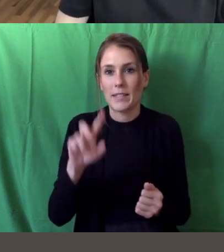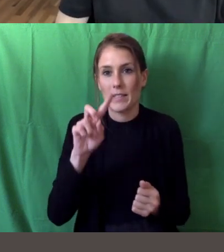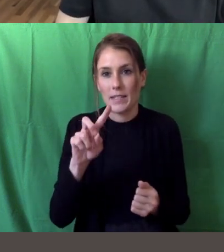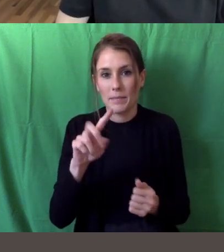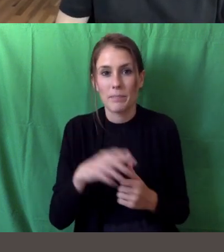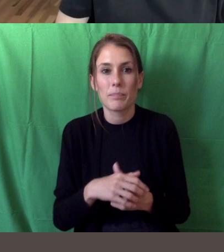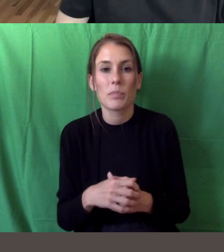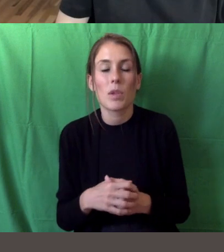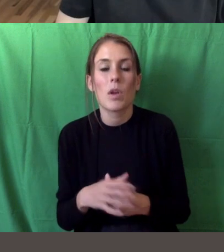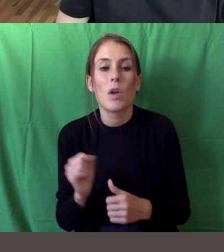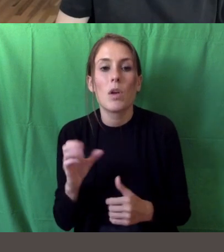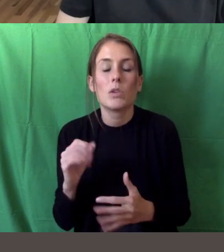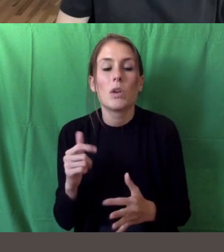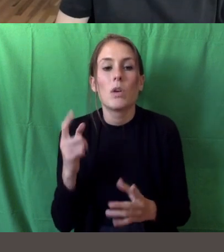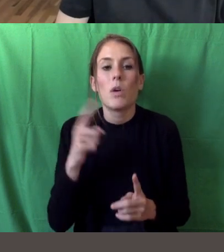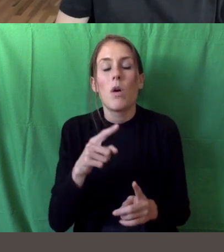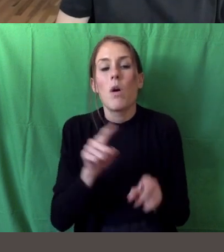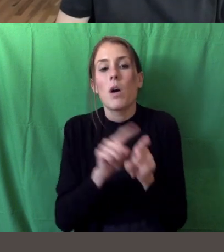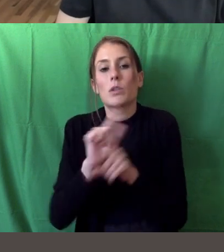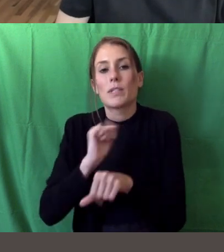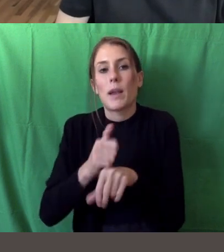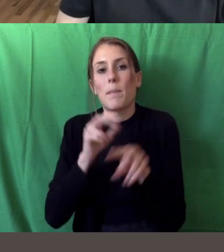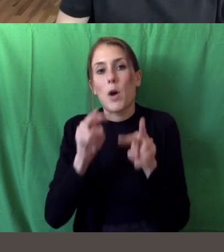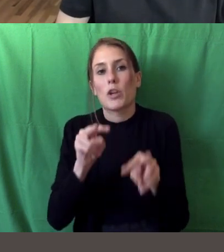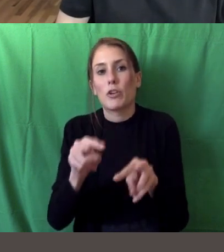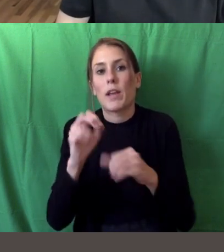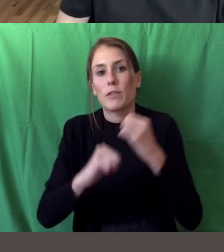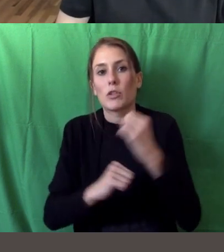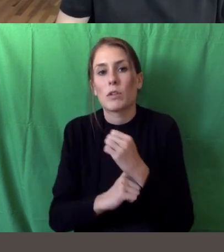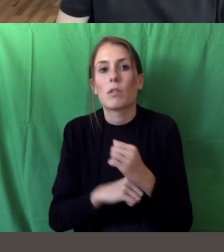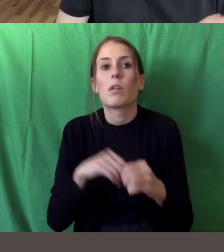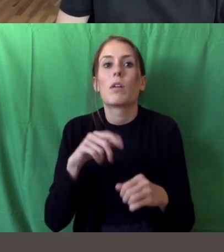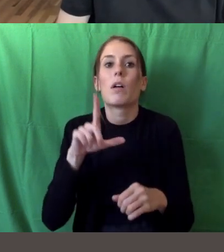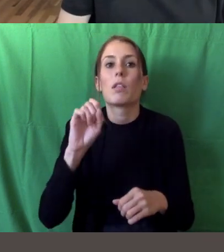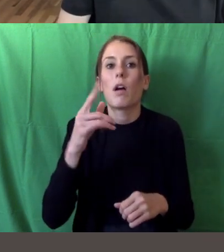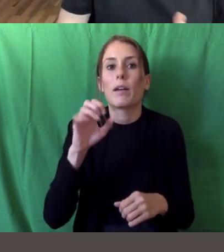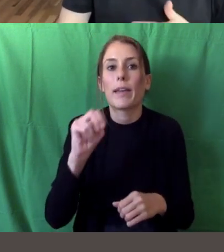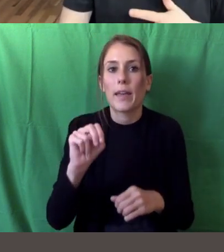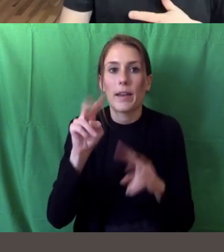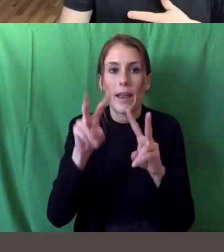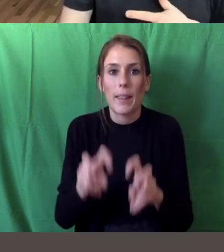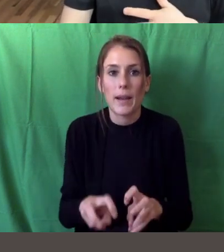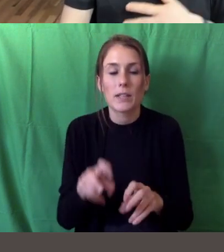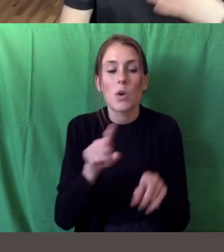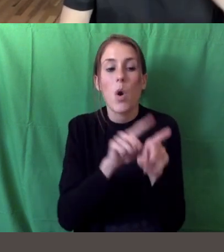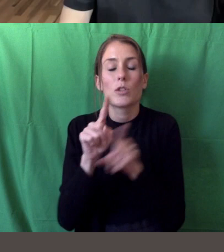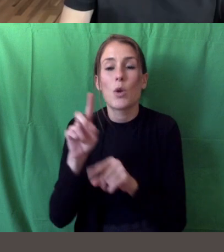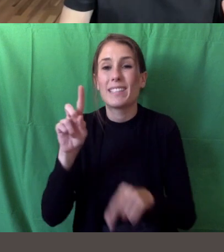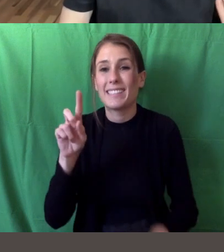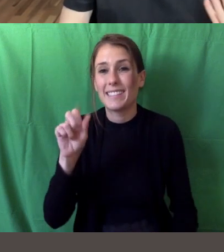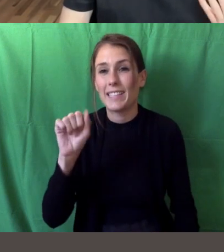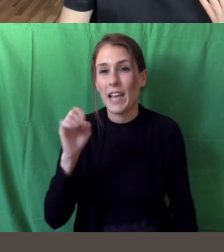we also set up monitoring infrastructure. That includes log analytics workspace. It also includes dashboards.